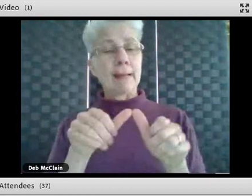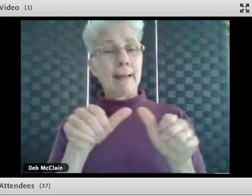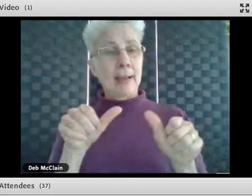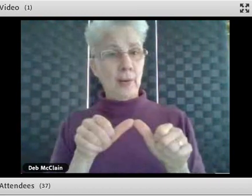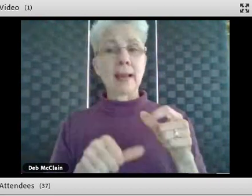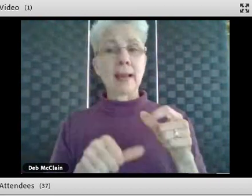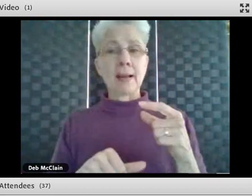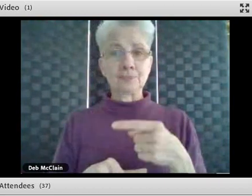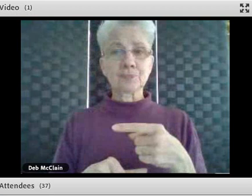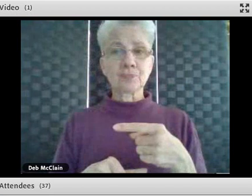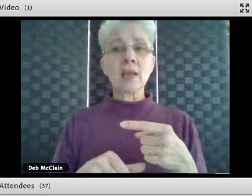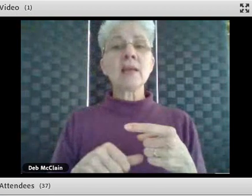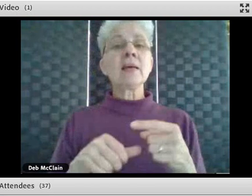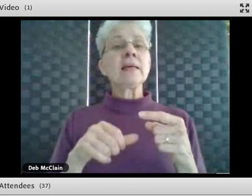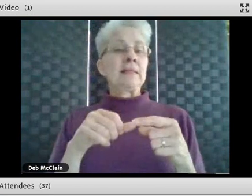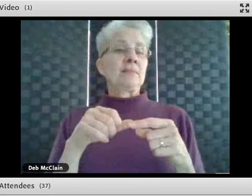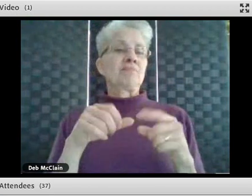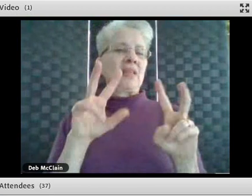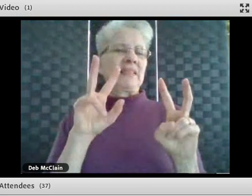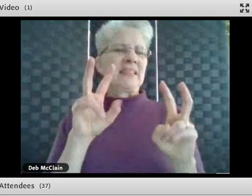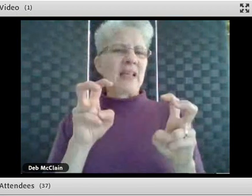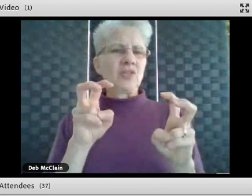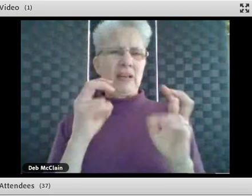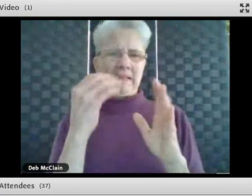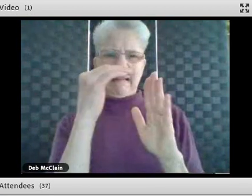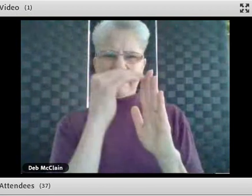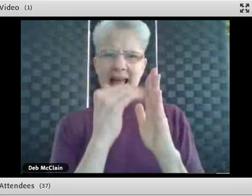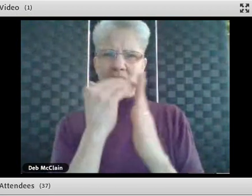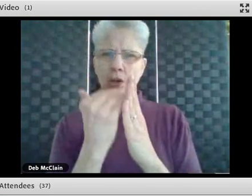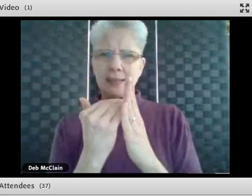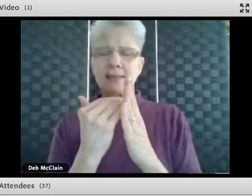and subject cataloging is focused more on